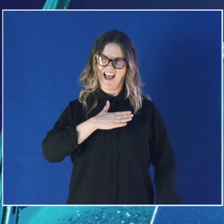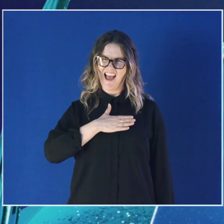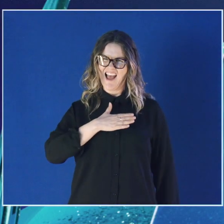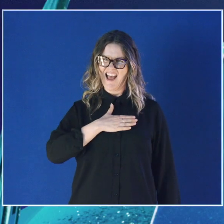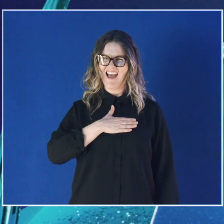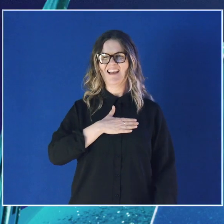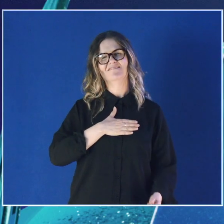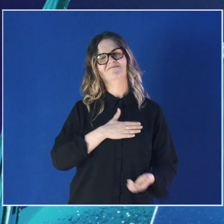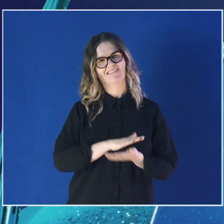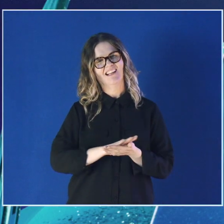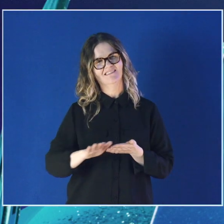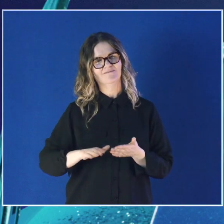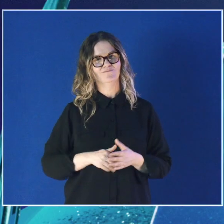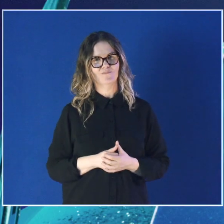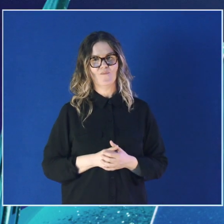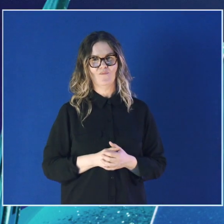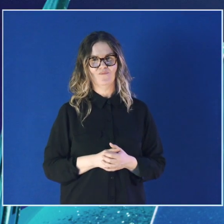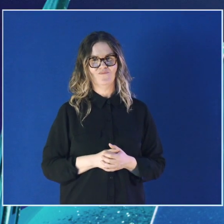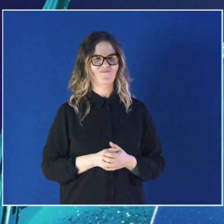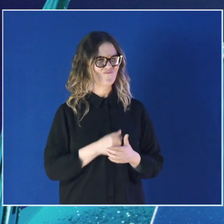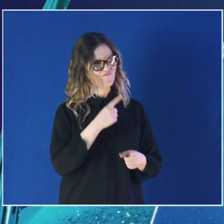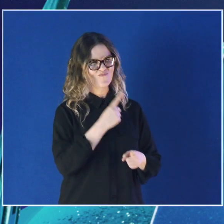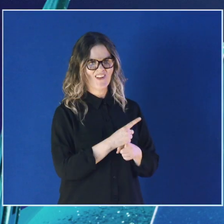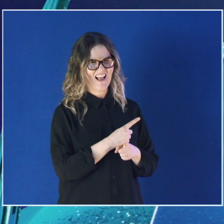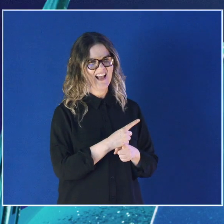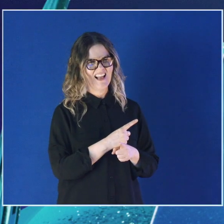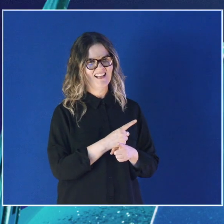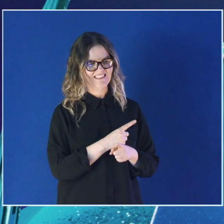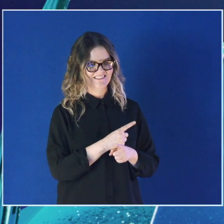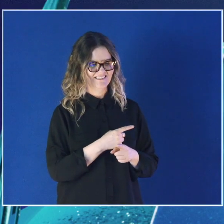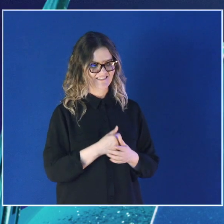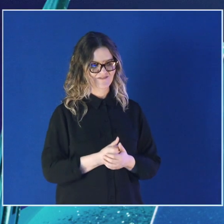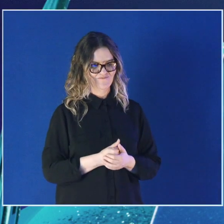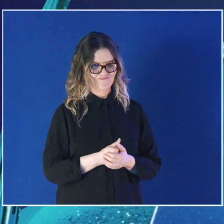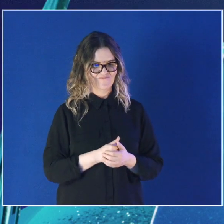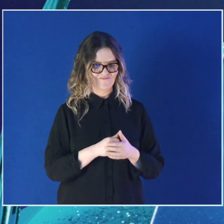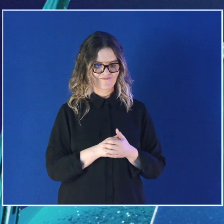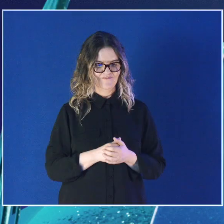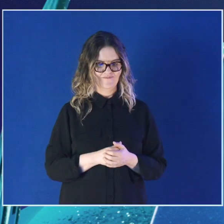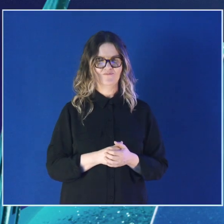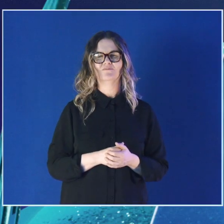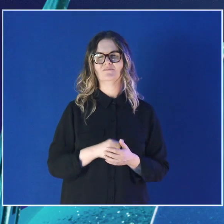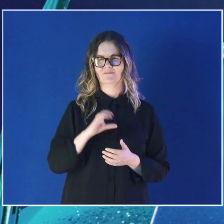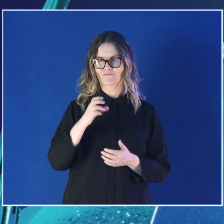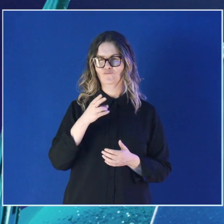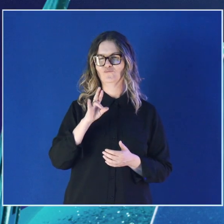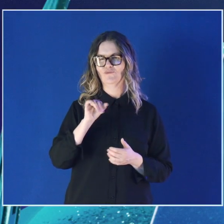The future is bright. What the video showed is that even though the interpreter is speaking,